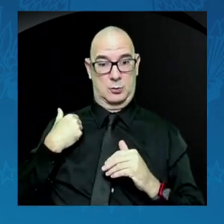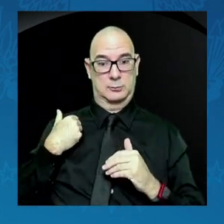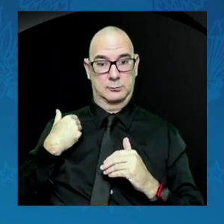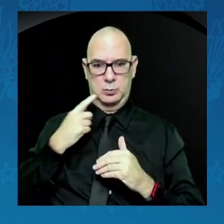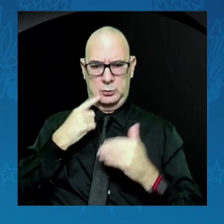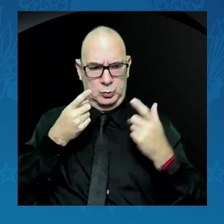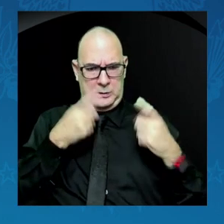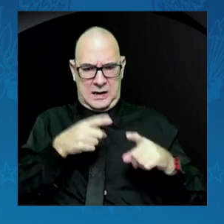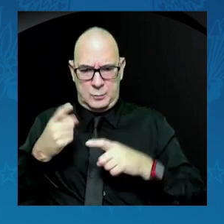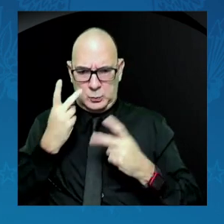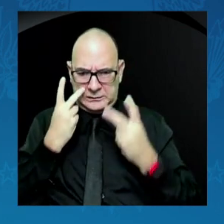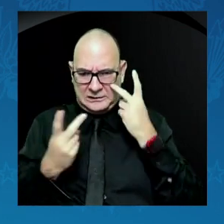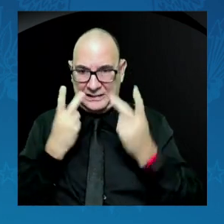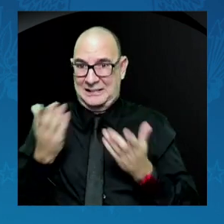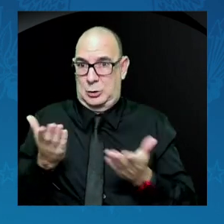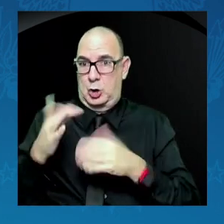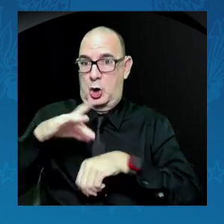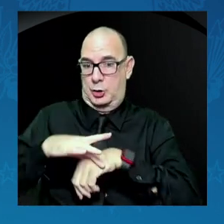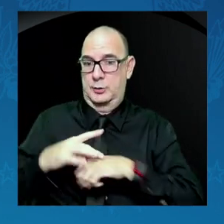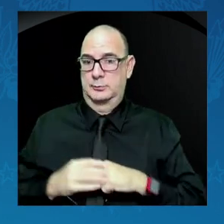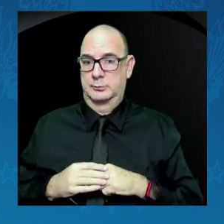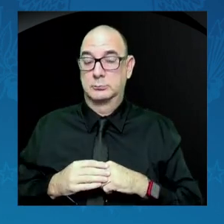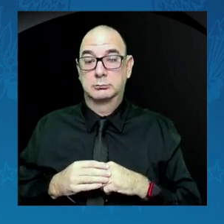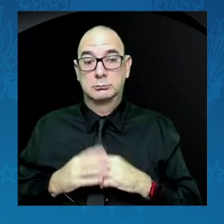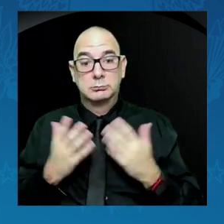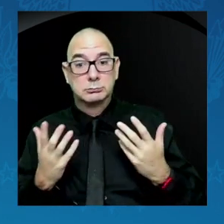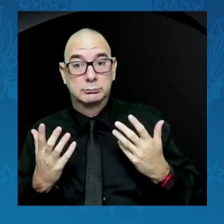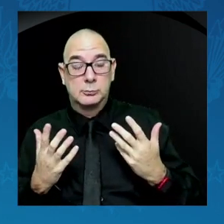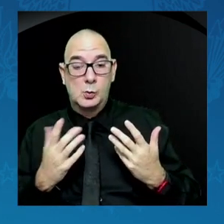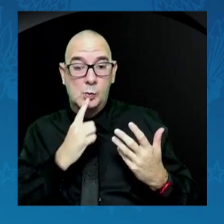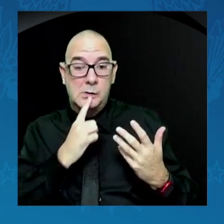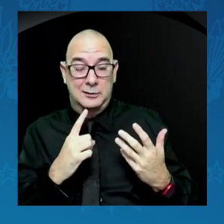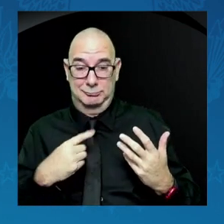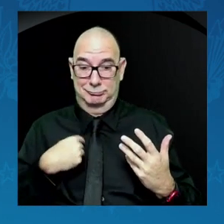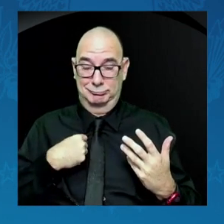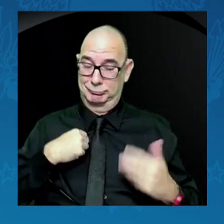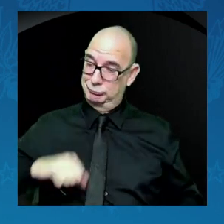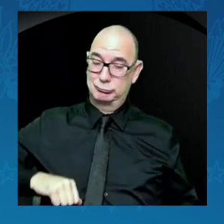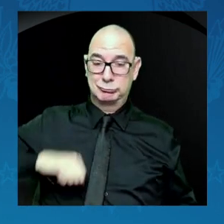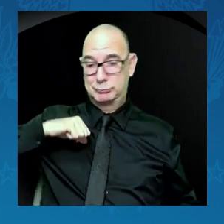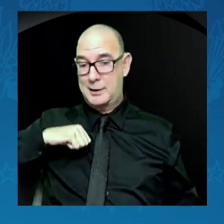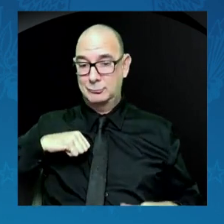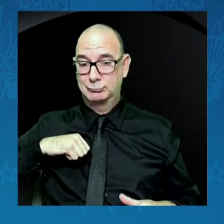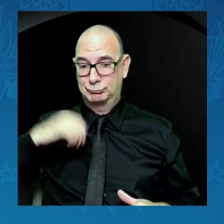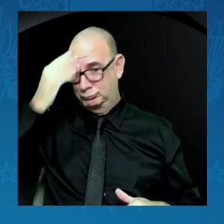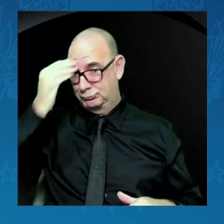Well, I'm proud to announce a new Near Earth science mission.